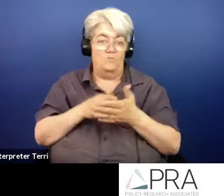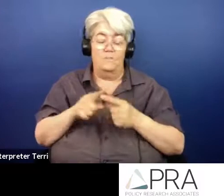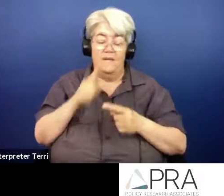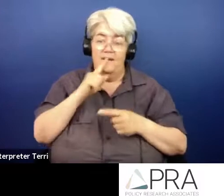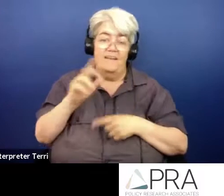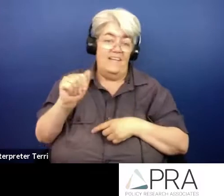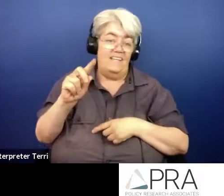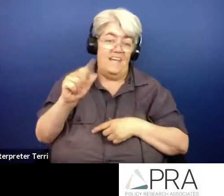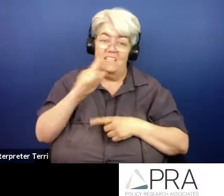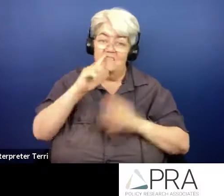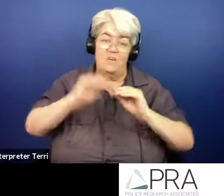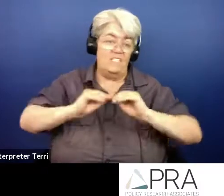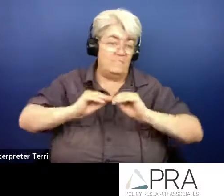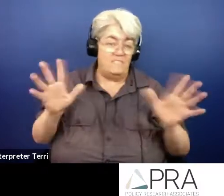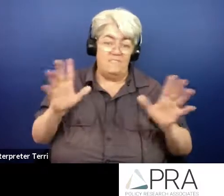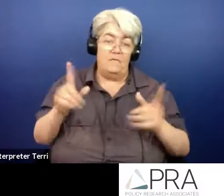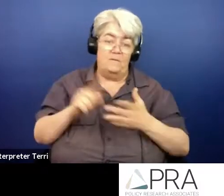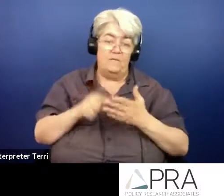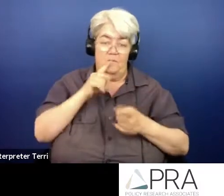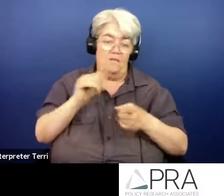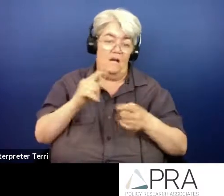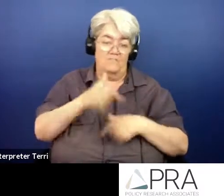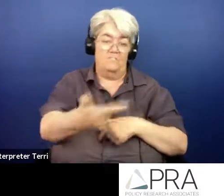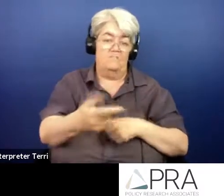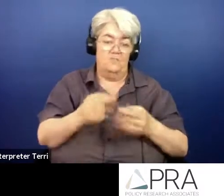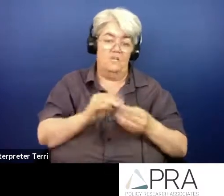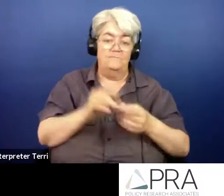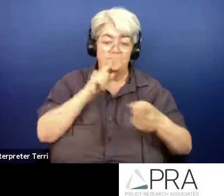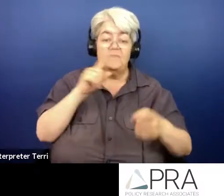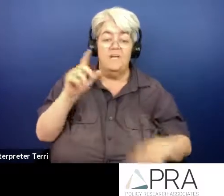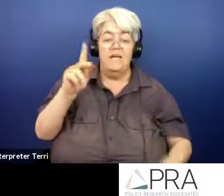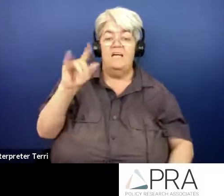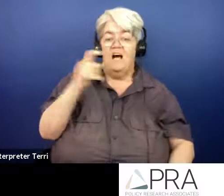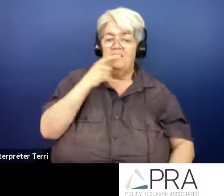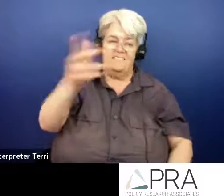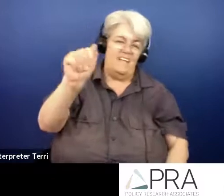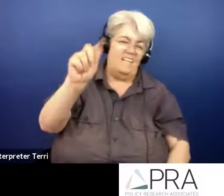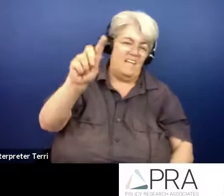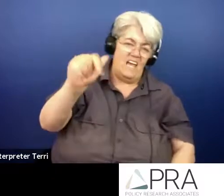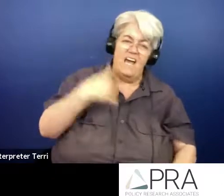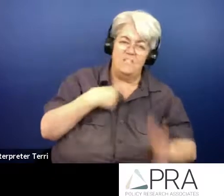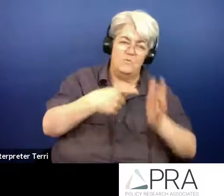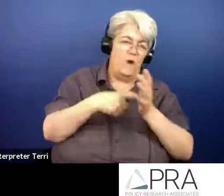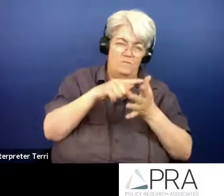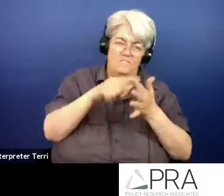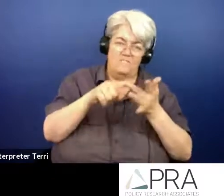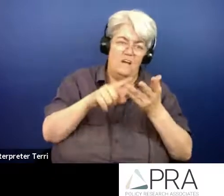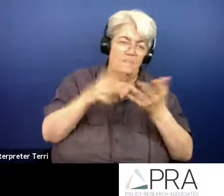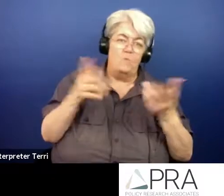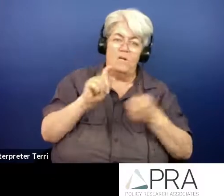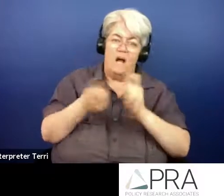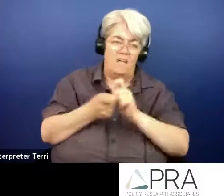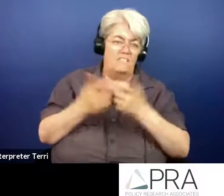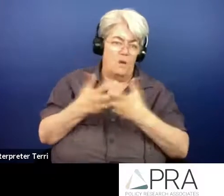ADA has requirements around what kinds of accommodations people have to -- what kinds